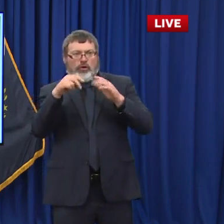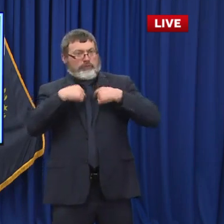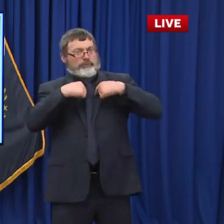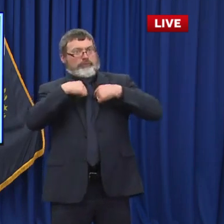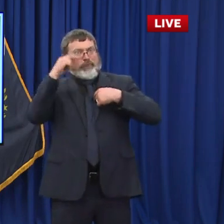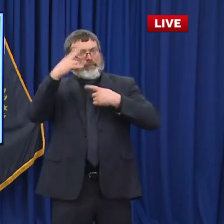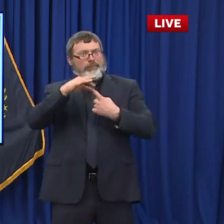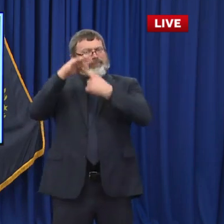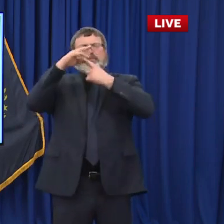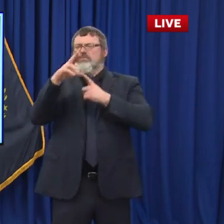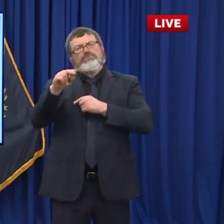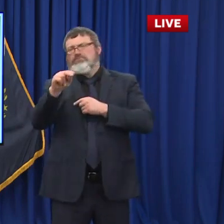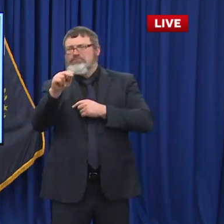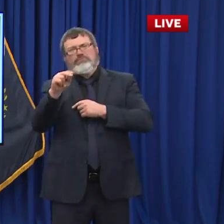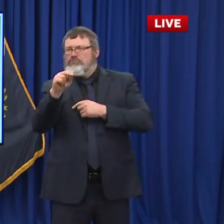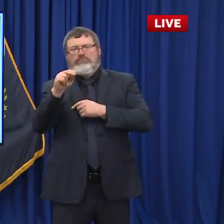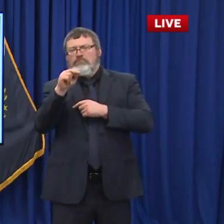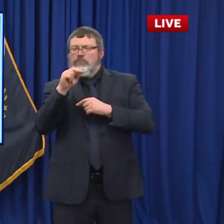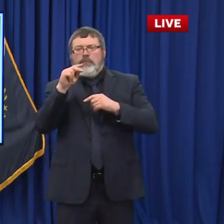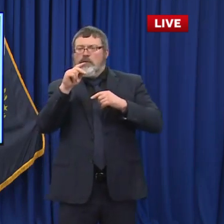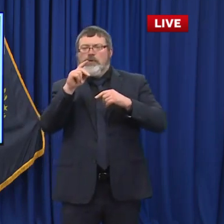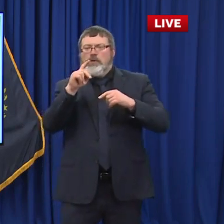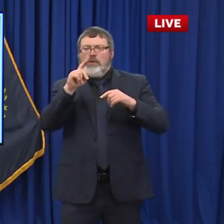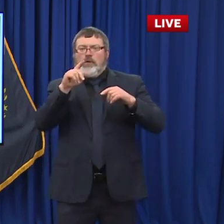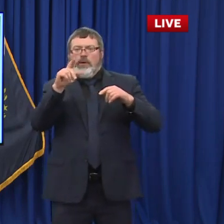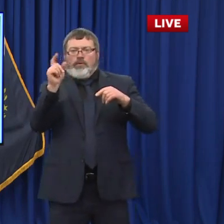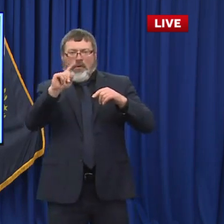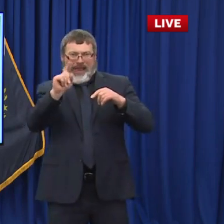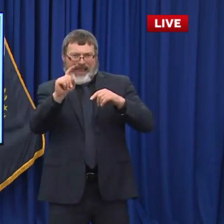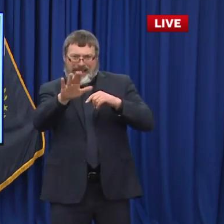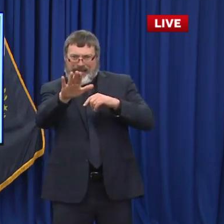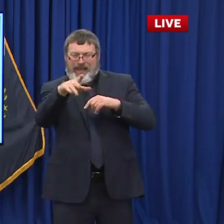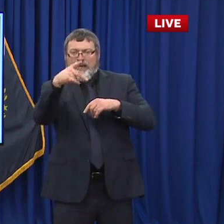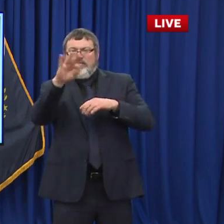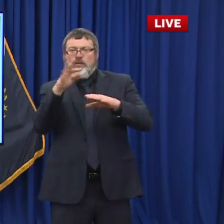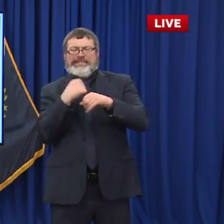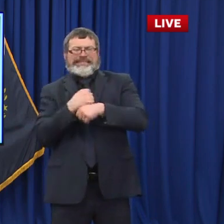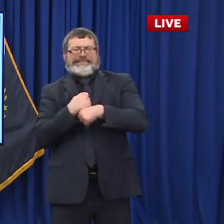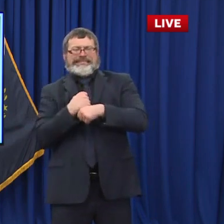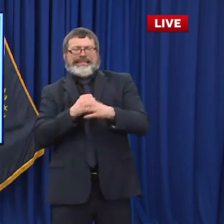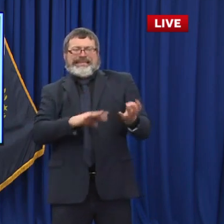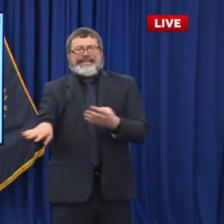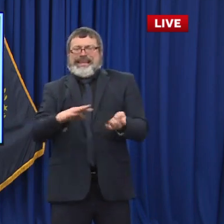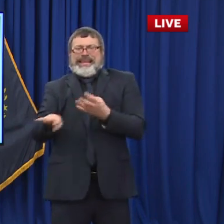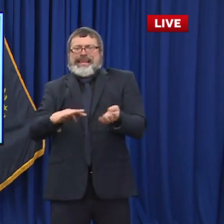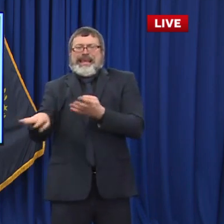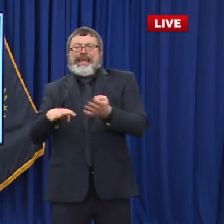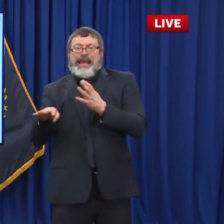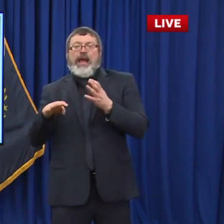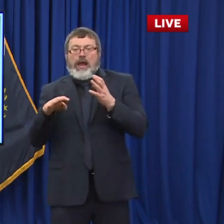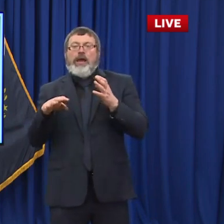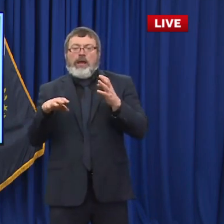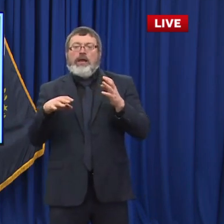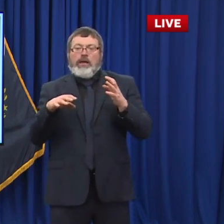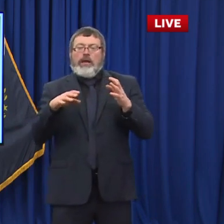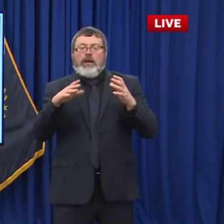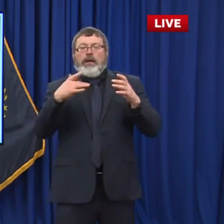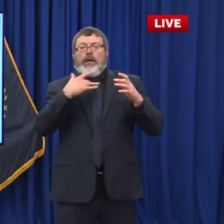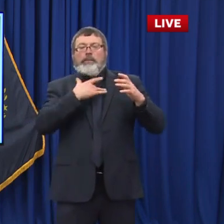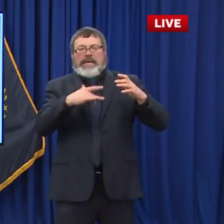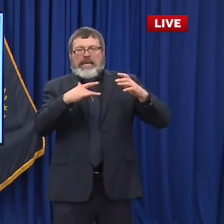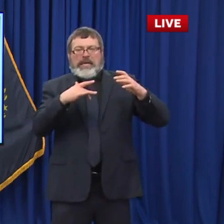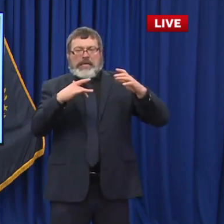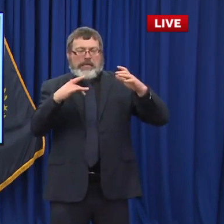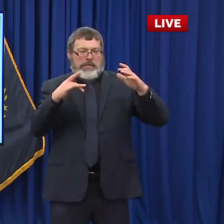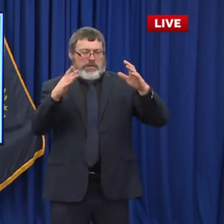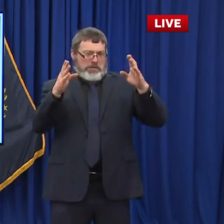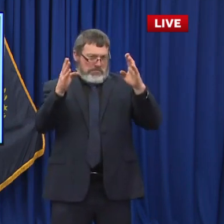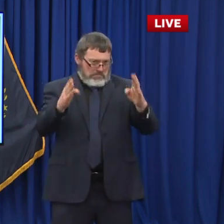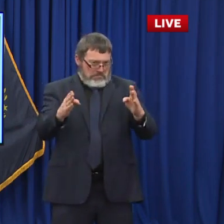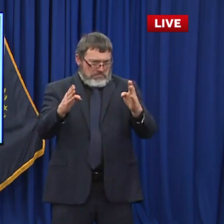SO NEW HAMPSHIRE ISN’T TREATED ANY DIFFERENTLY THAN ANY OTHER STATE BUT BECAUSE OF PRODUCTION AND HOW THEY’RE MANAGING THEIR PRODUCTION, UNFORTUNATELY AT LEAST FOR THE NEXT COUPLE WEEKS.